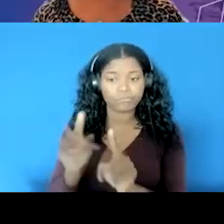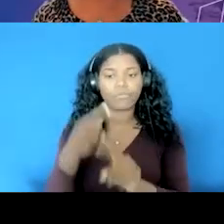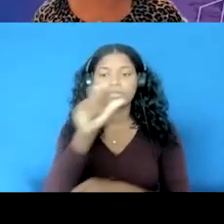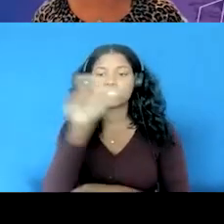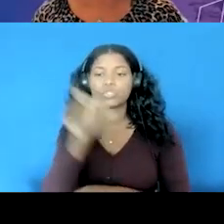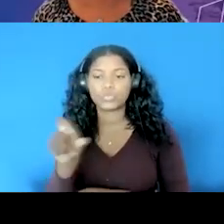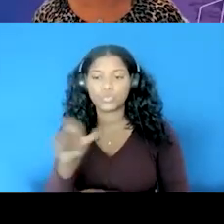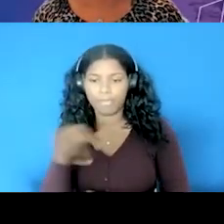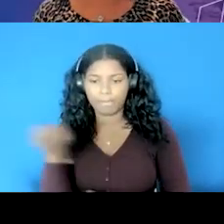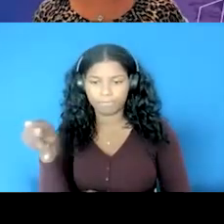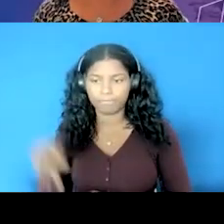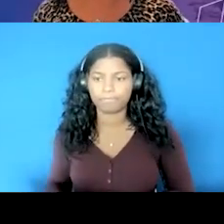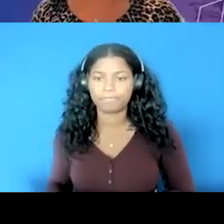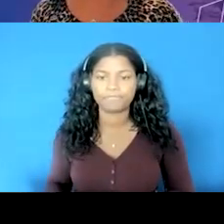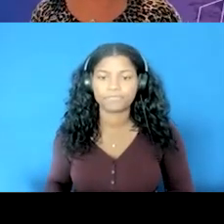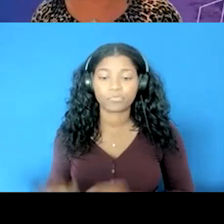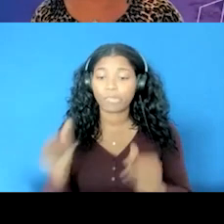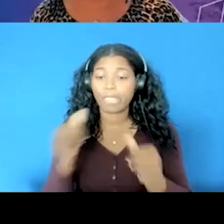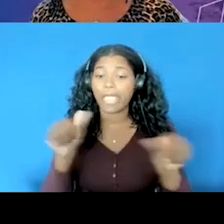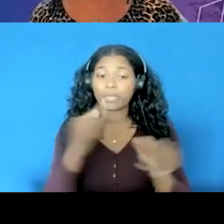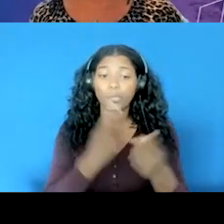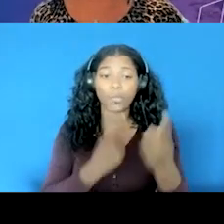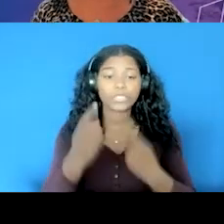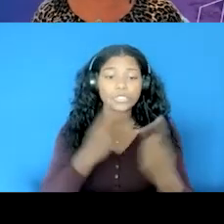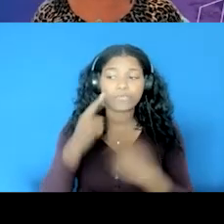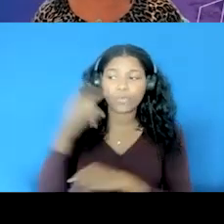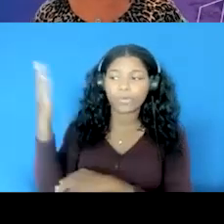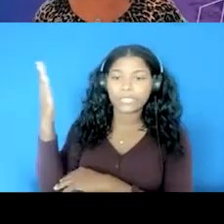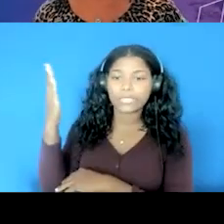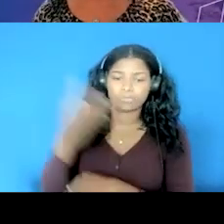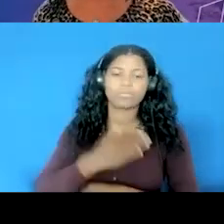If you have questions for the presenters please submit them using the Q&A function.